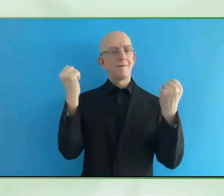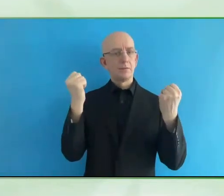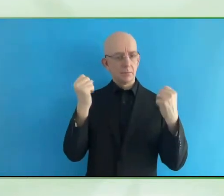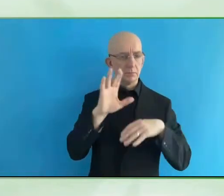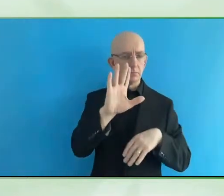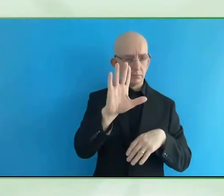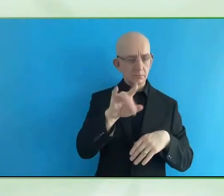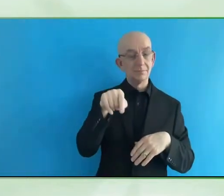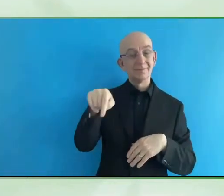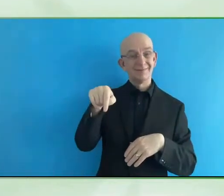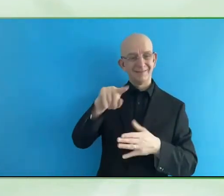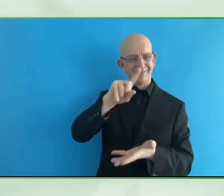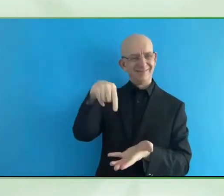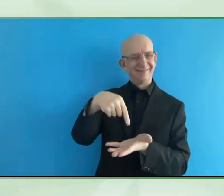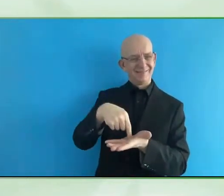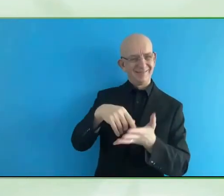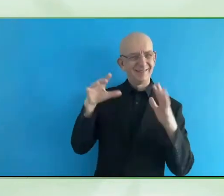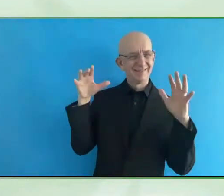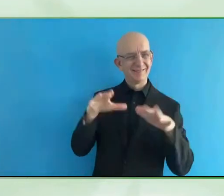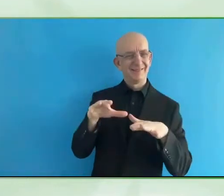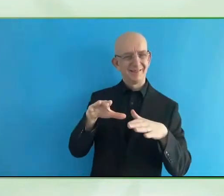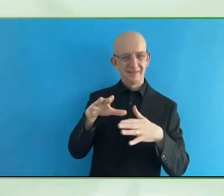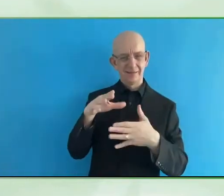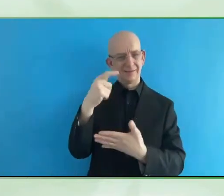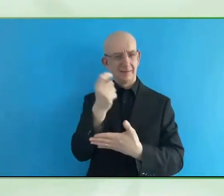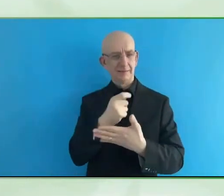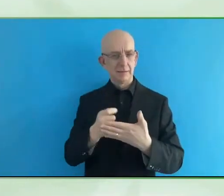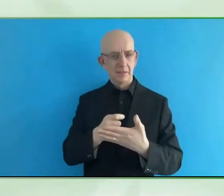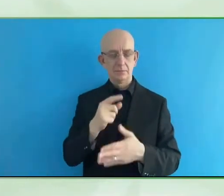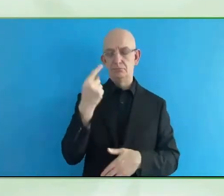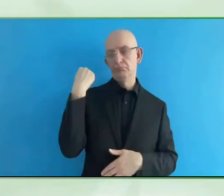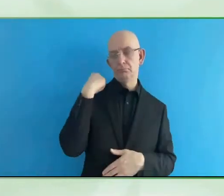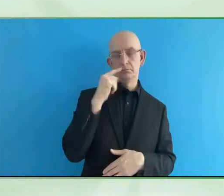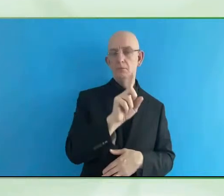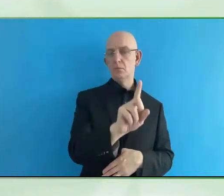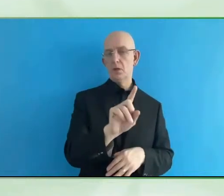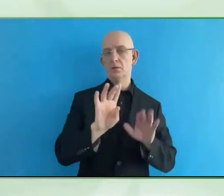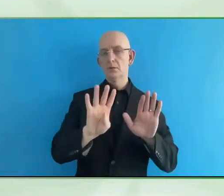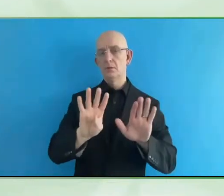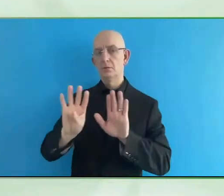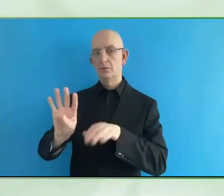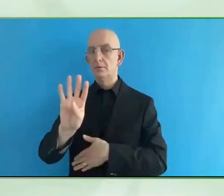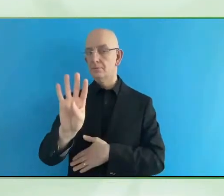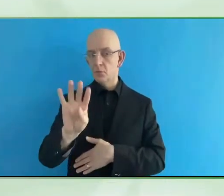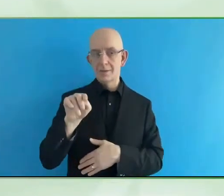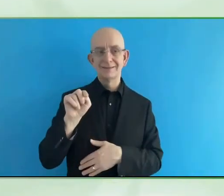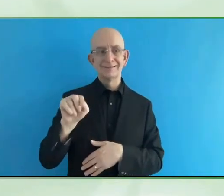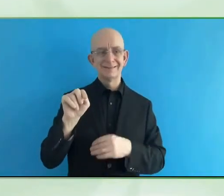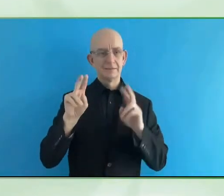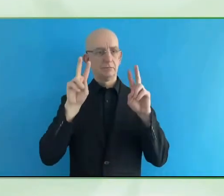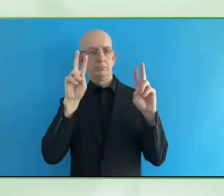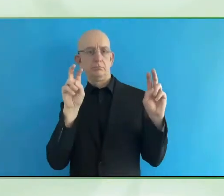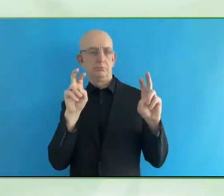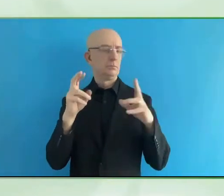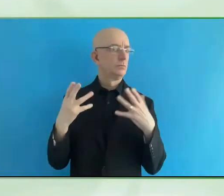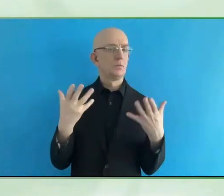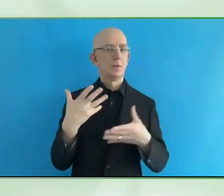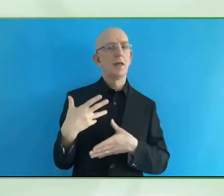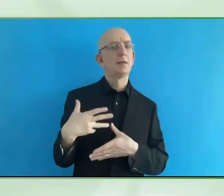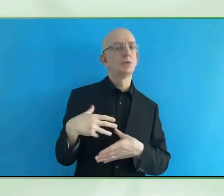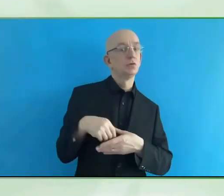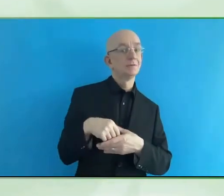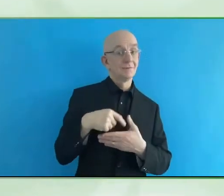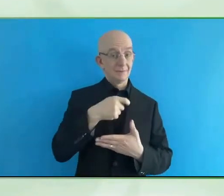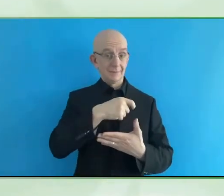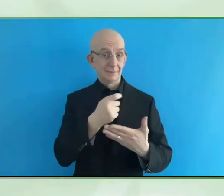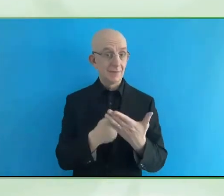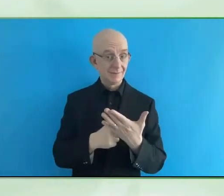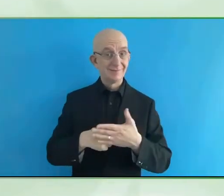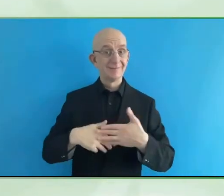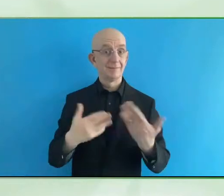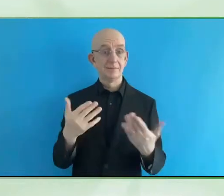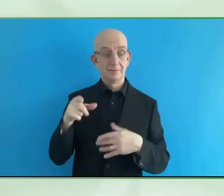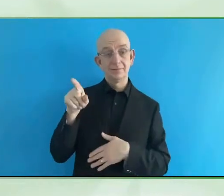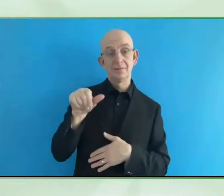Now it is written into law, policy and intentionality.